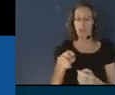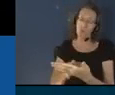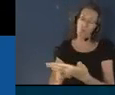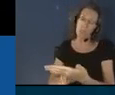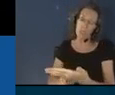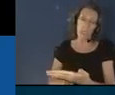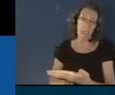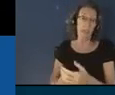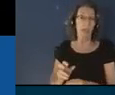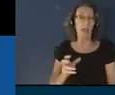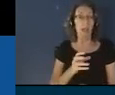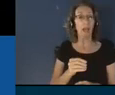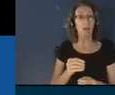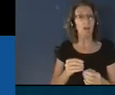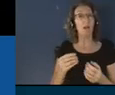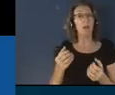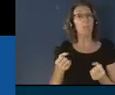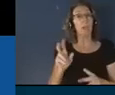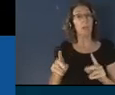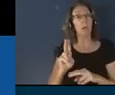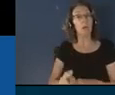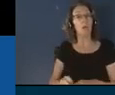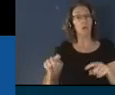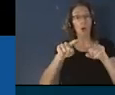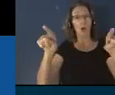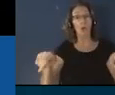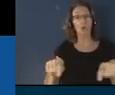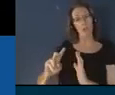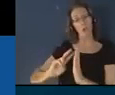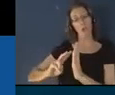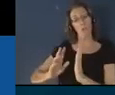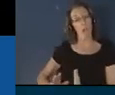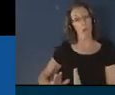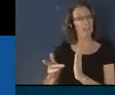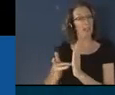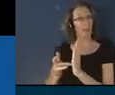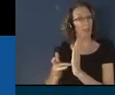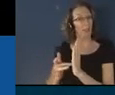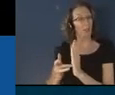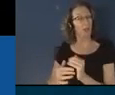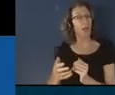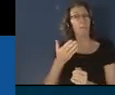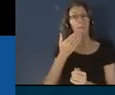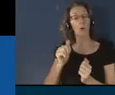thing is a lot of people use screen readers prefer having a text transcription to use,